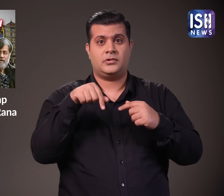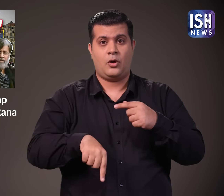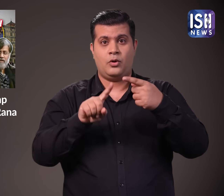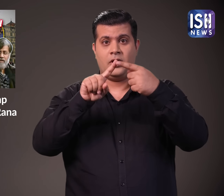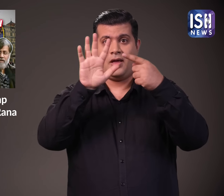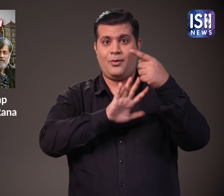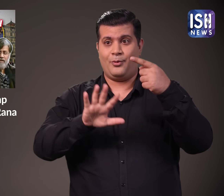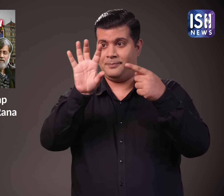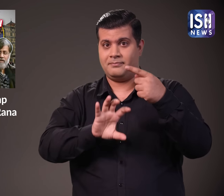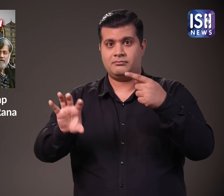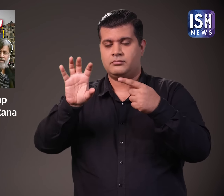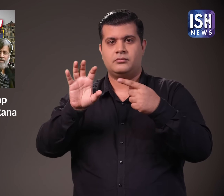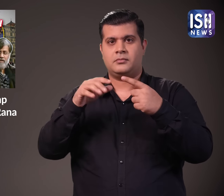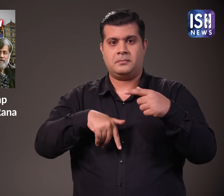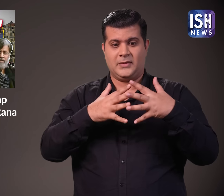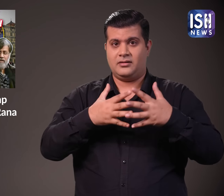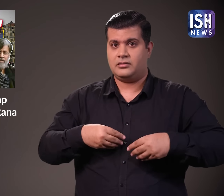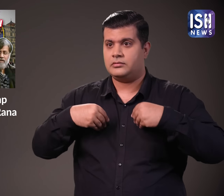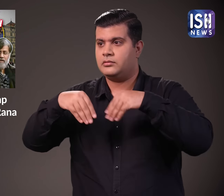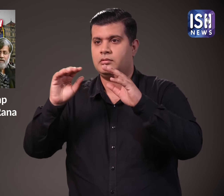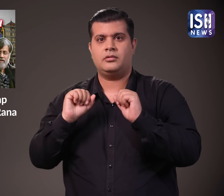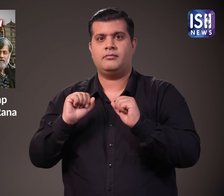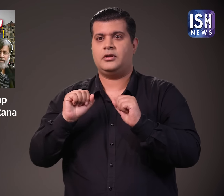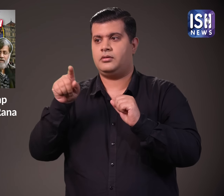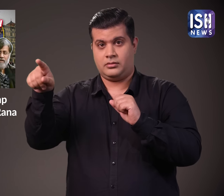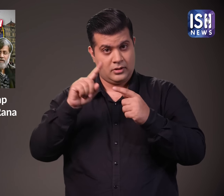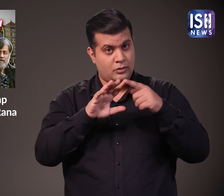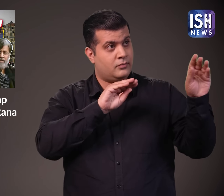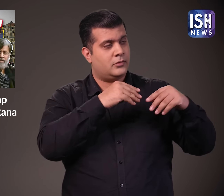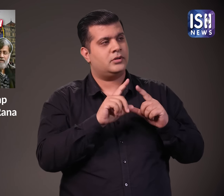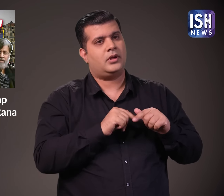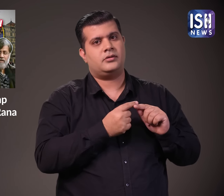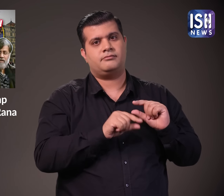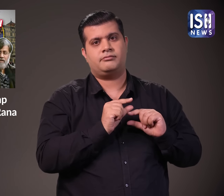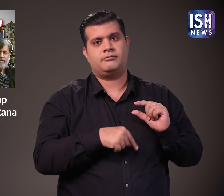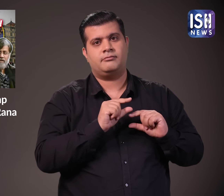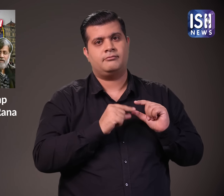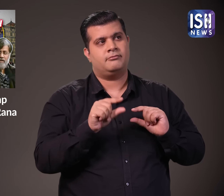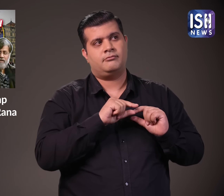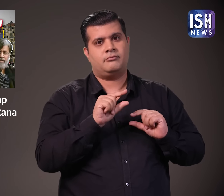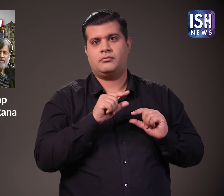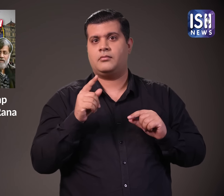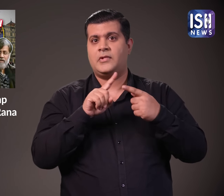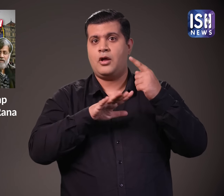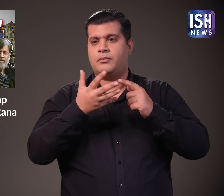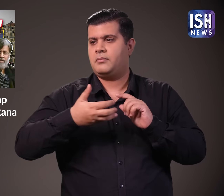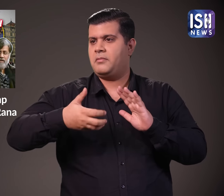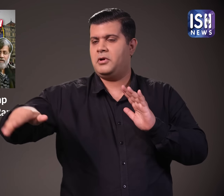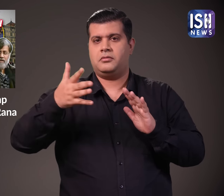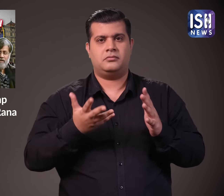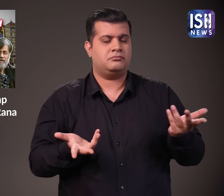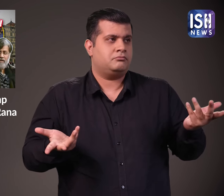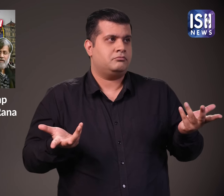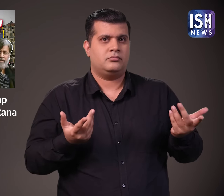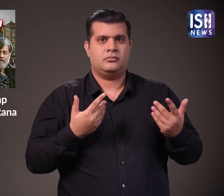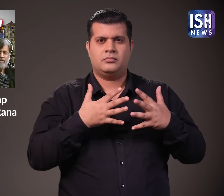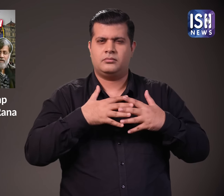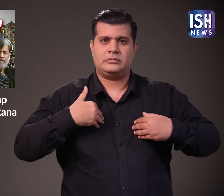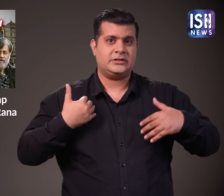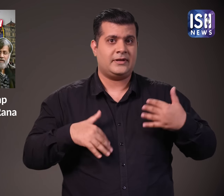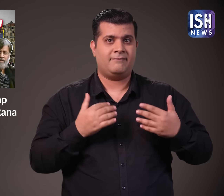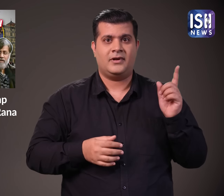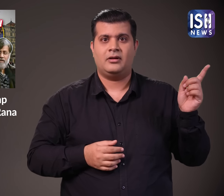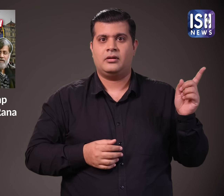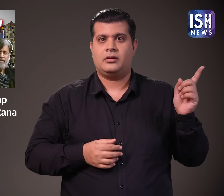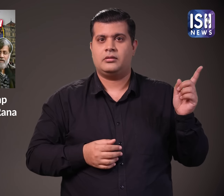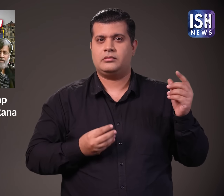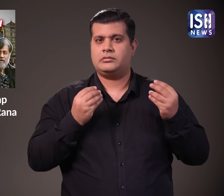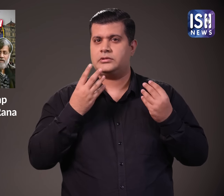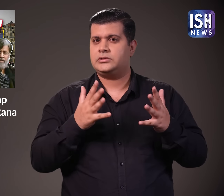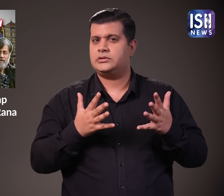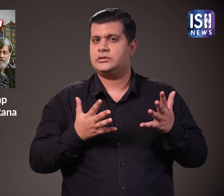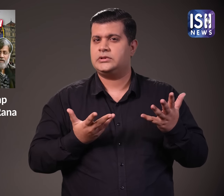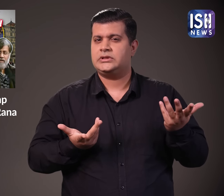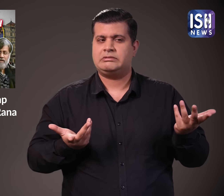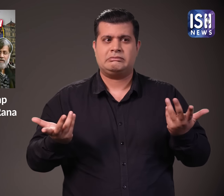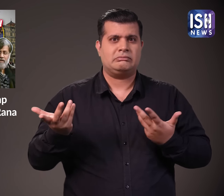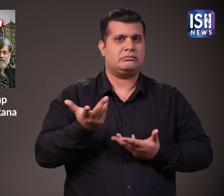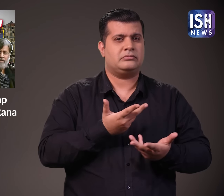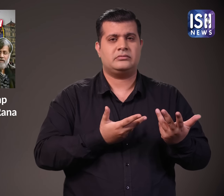Even European countries are imposing extra taxes on US goods, making it harder for US to sell them. It's chaotic!